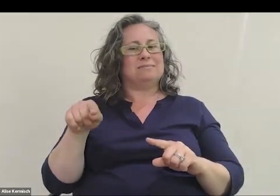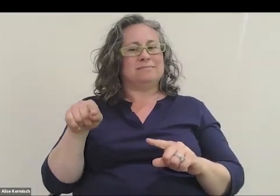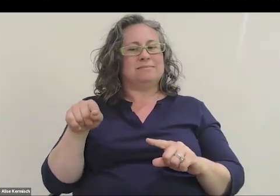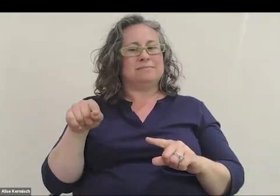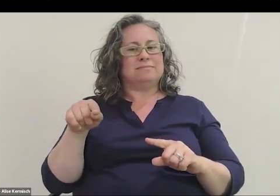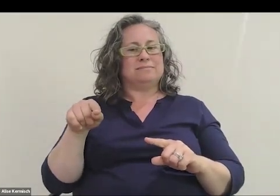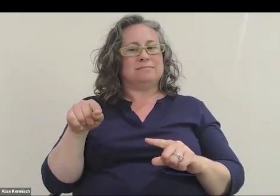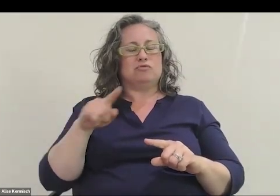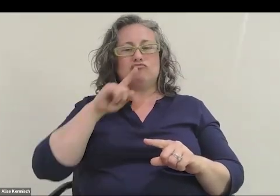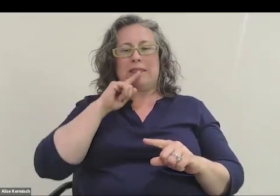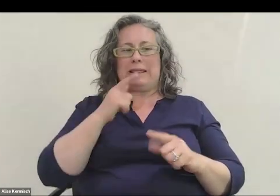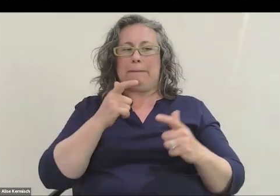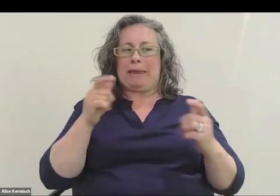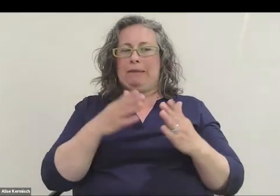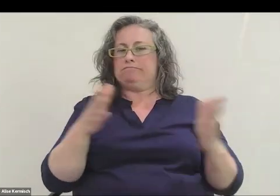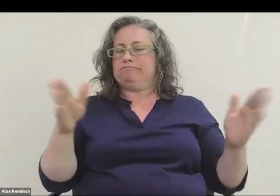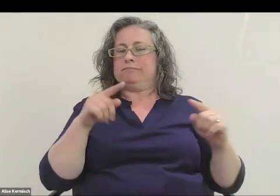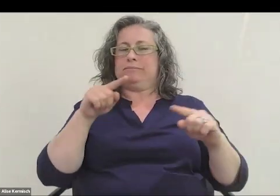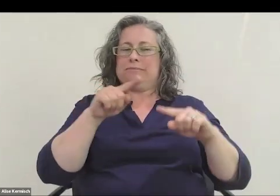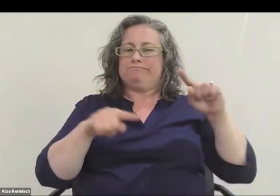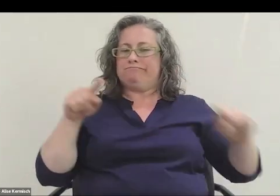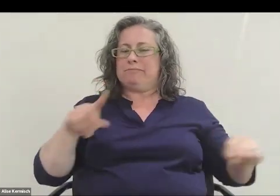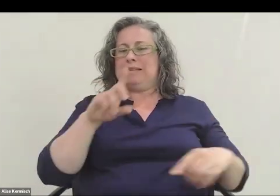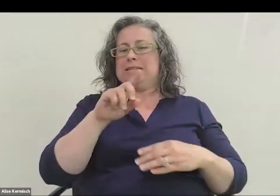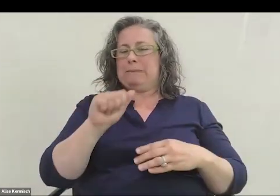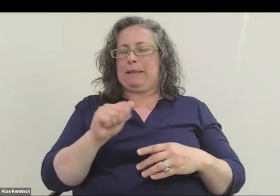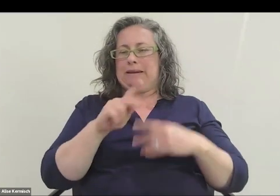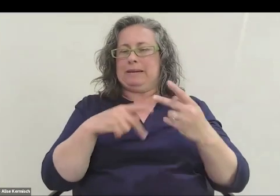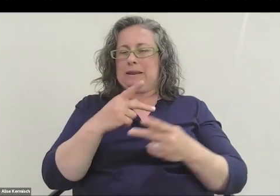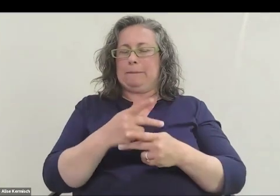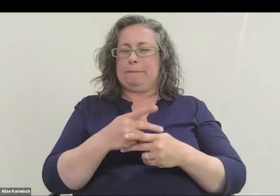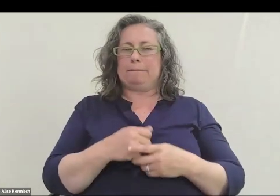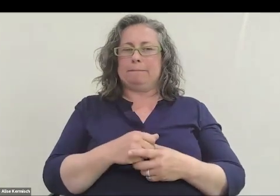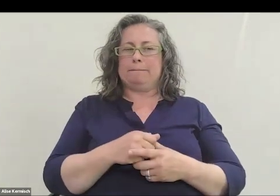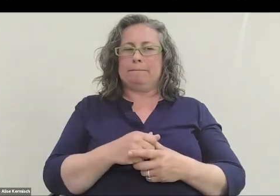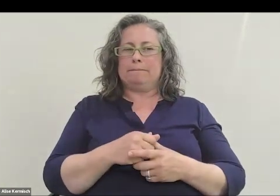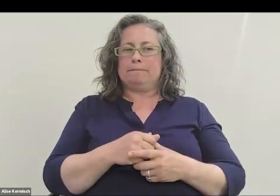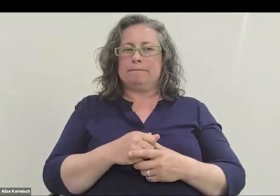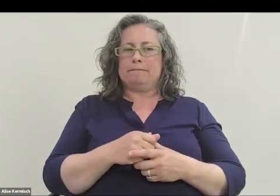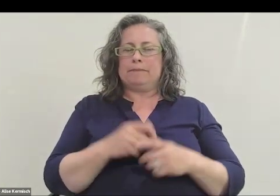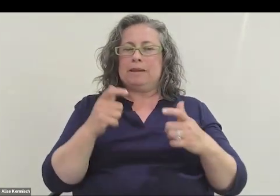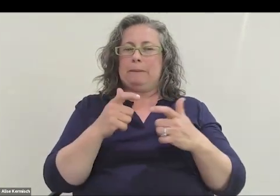a really wide range of disability types and a wide variety of disabled people.